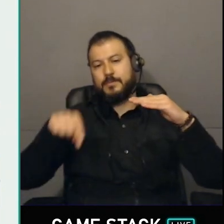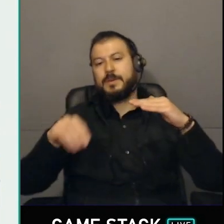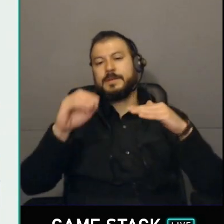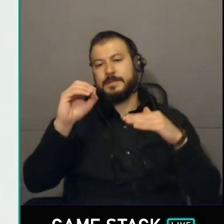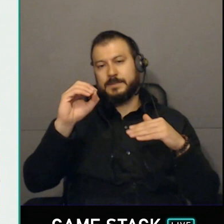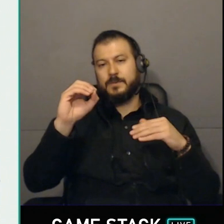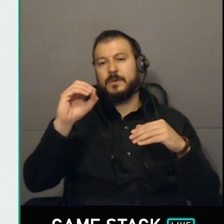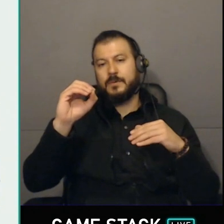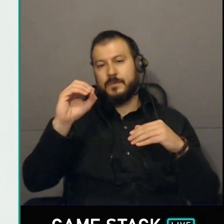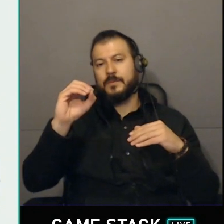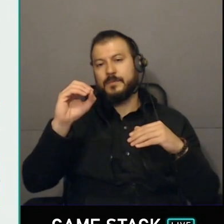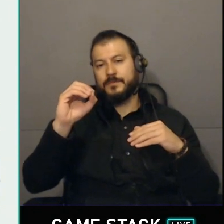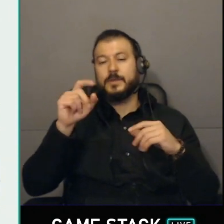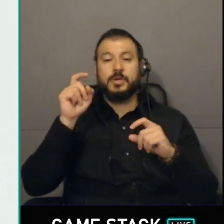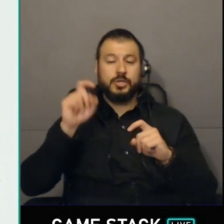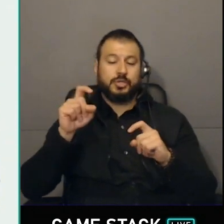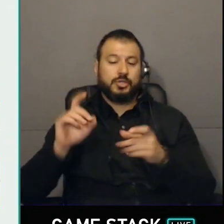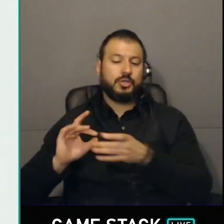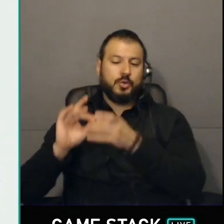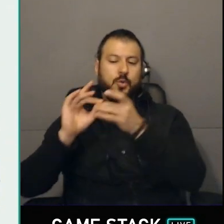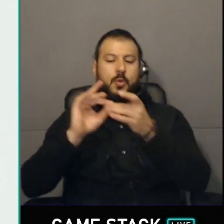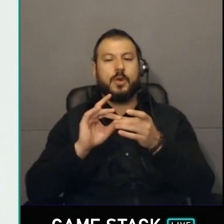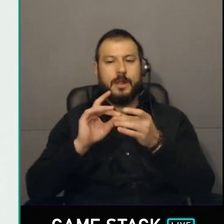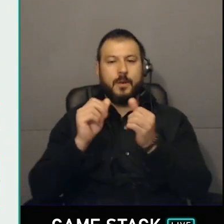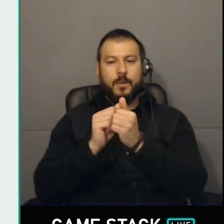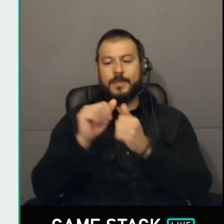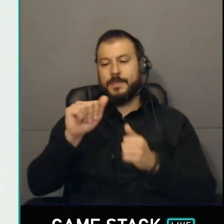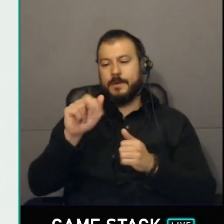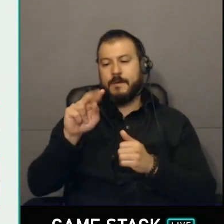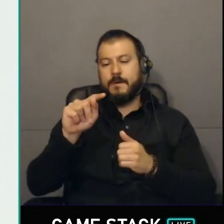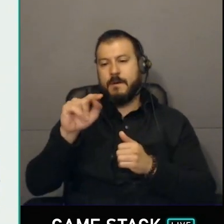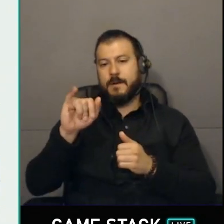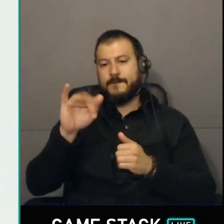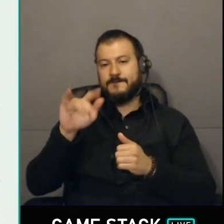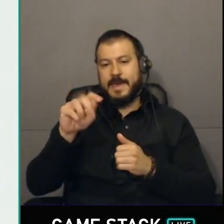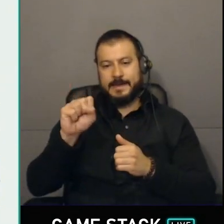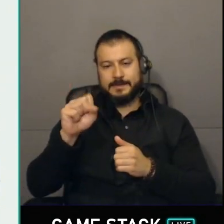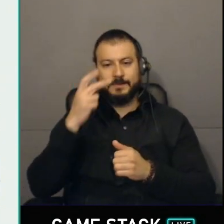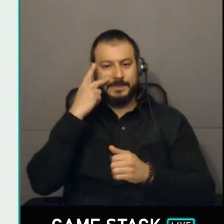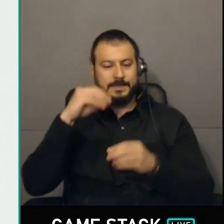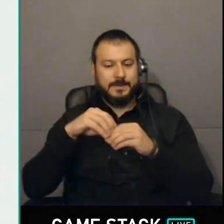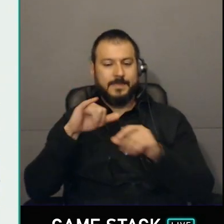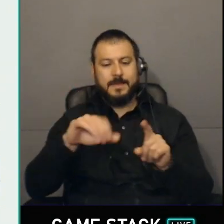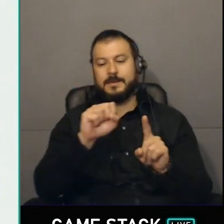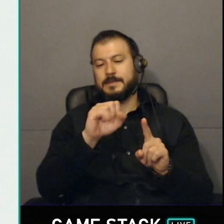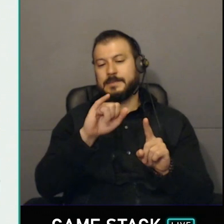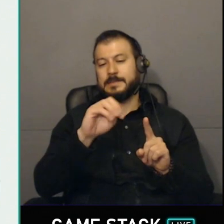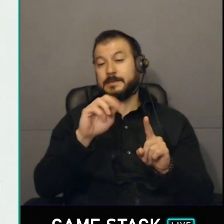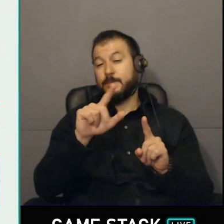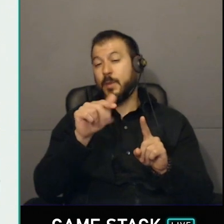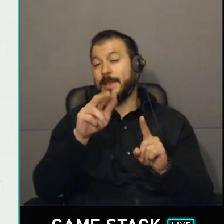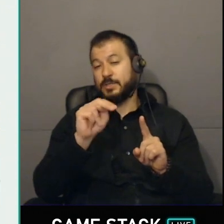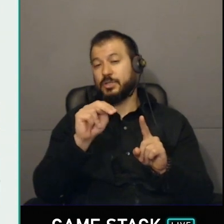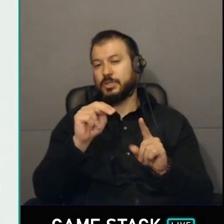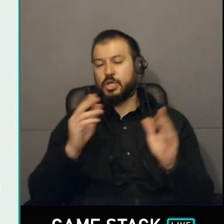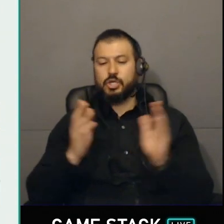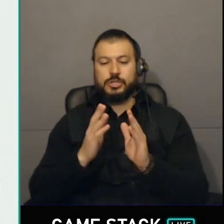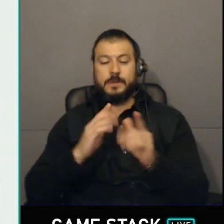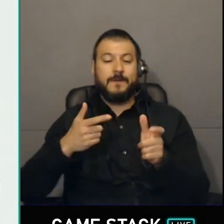It should correlate with the artifacts that we're seeing in our simulation. Small velocities are typically causing those problems.